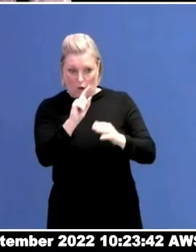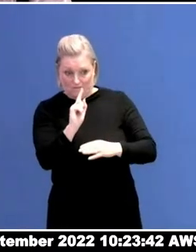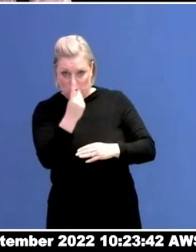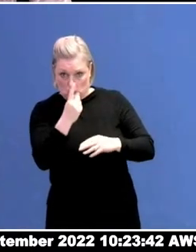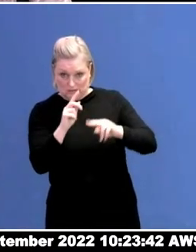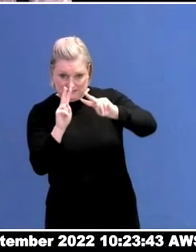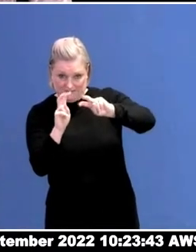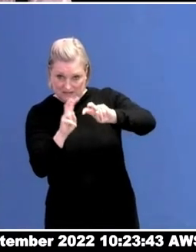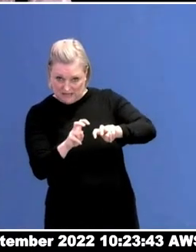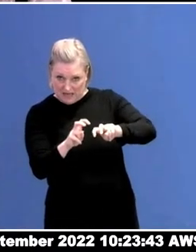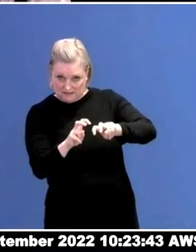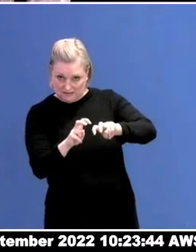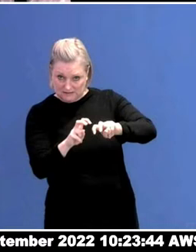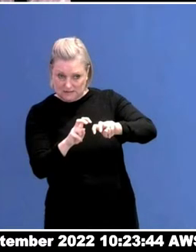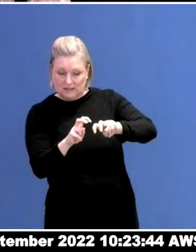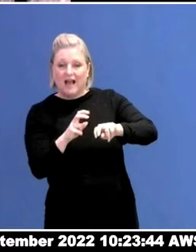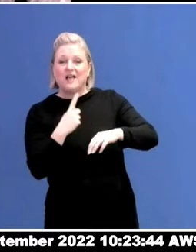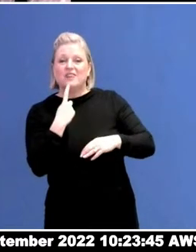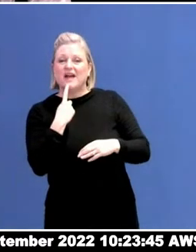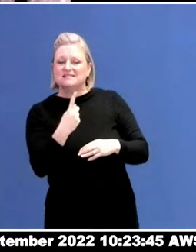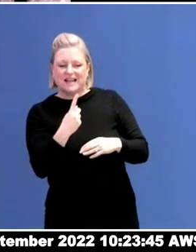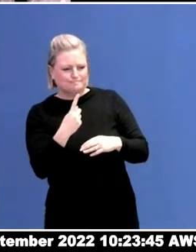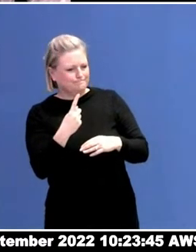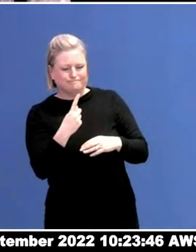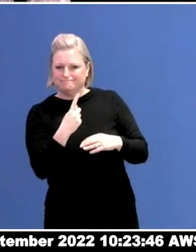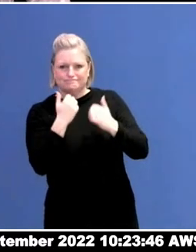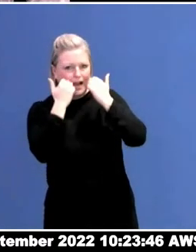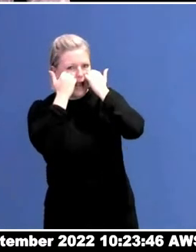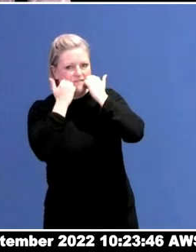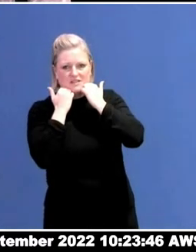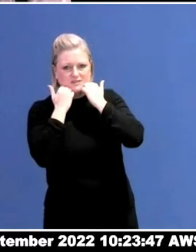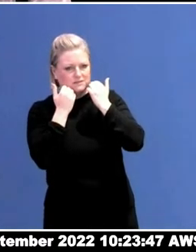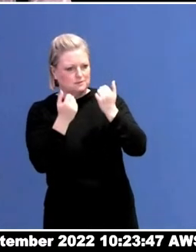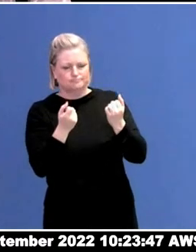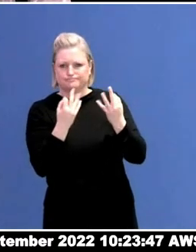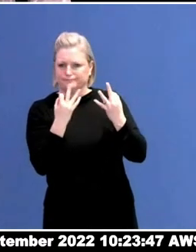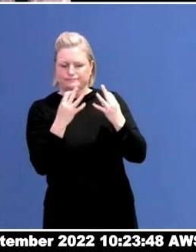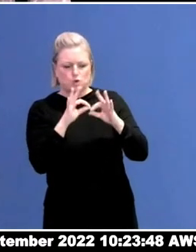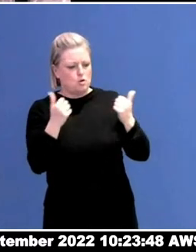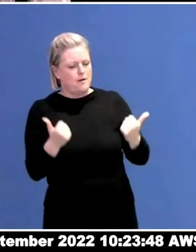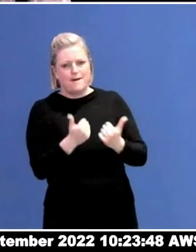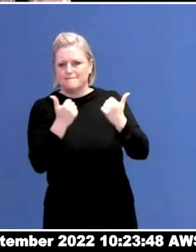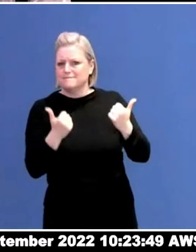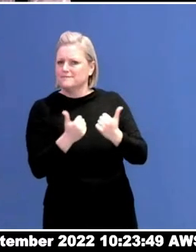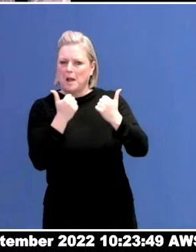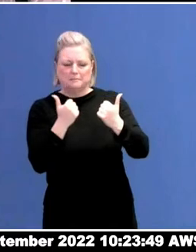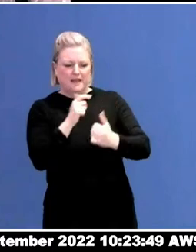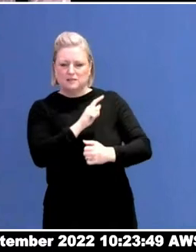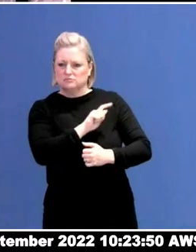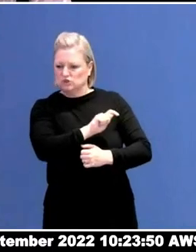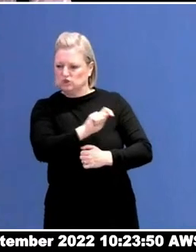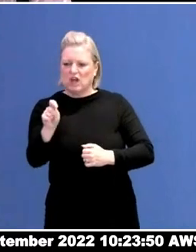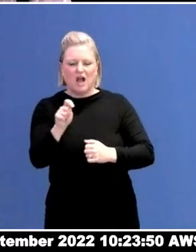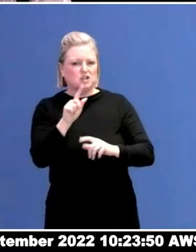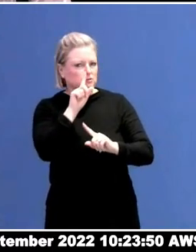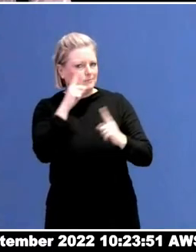wasn't enough physical evidence present to proceed with a charge, in their opinion, it